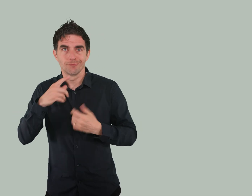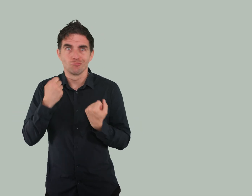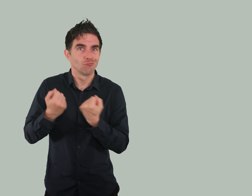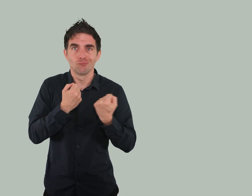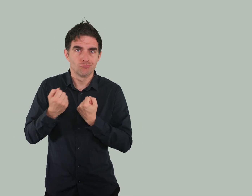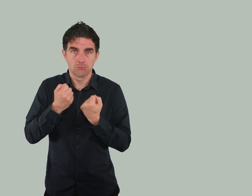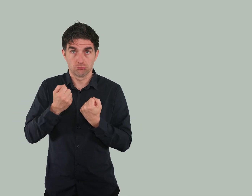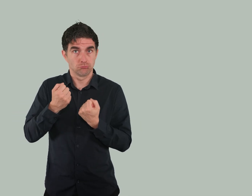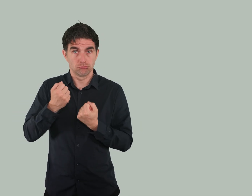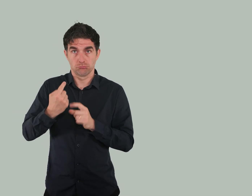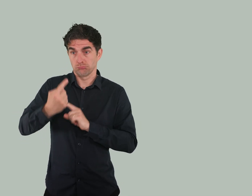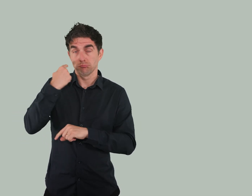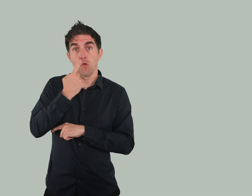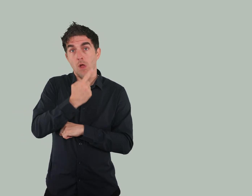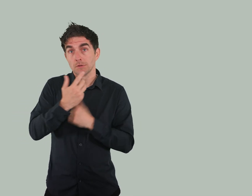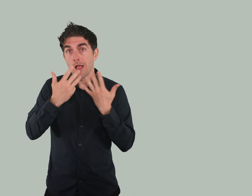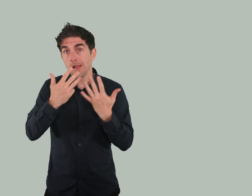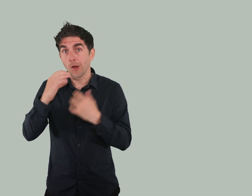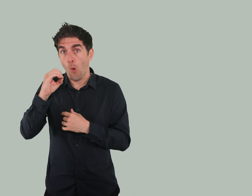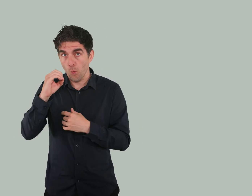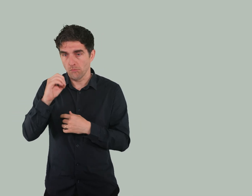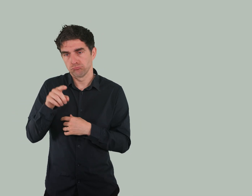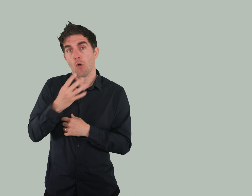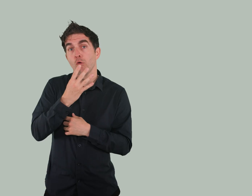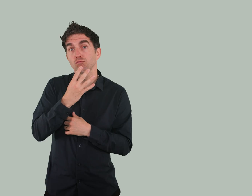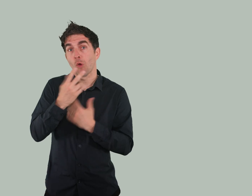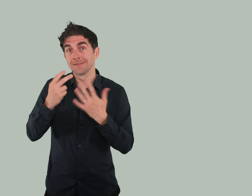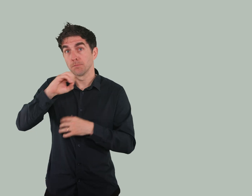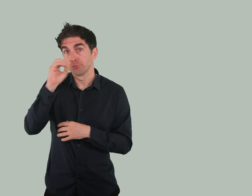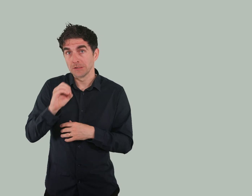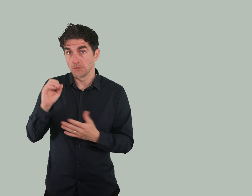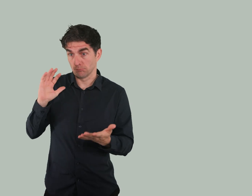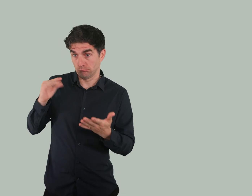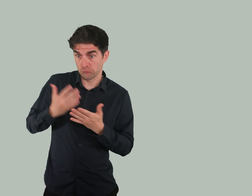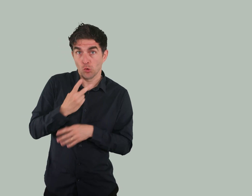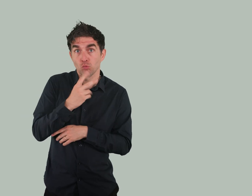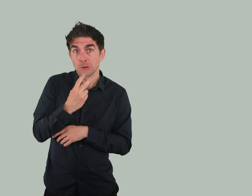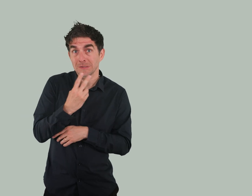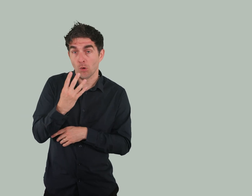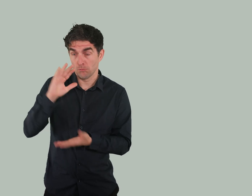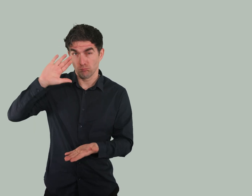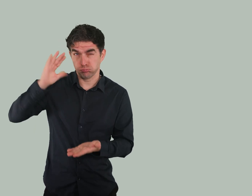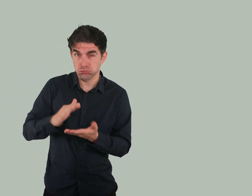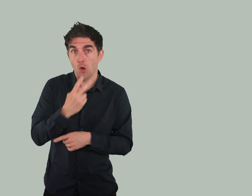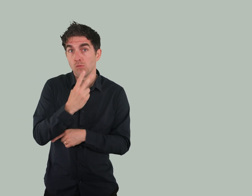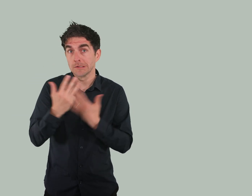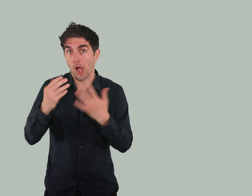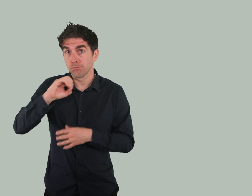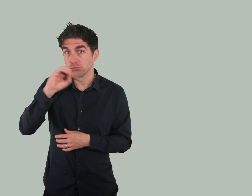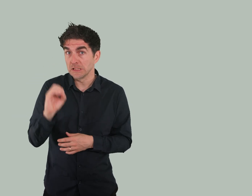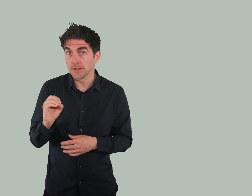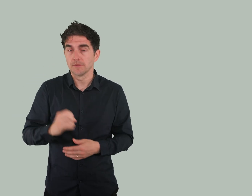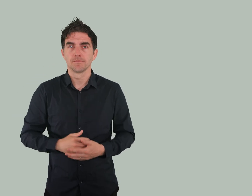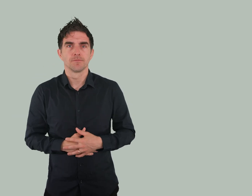fell from 48 per cent in the early 1990s to around 29 per cent by 2024.